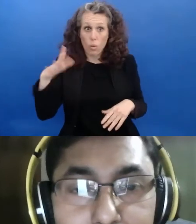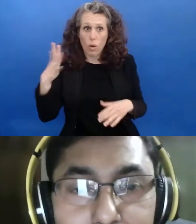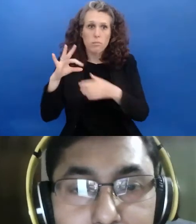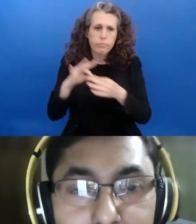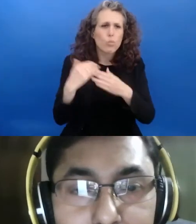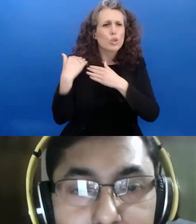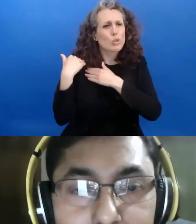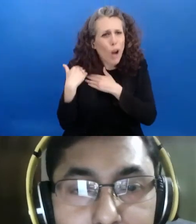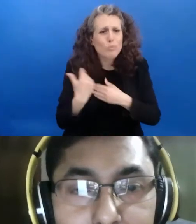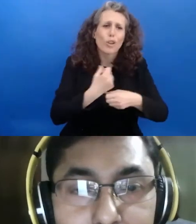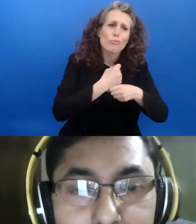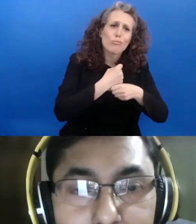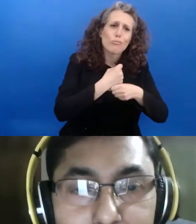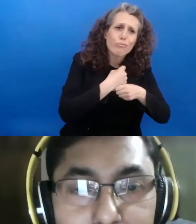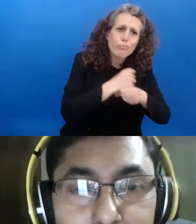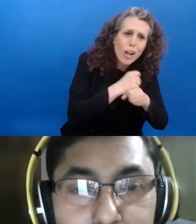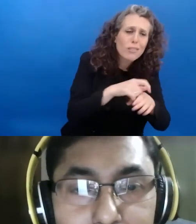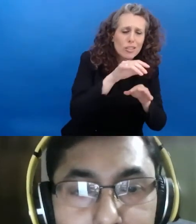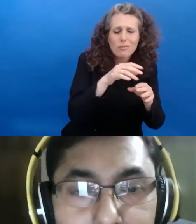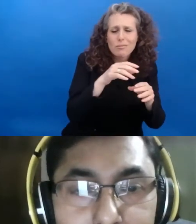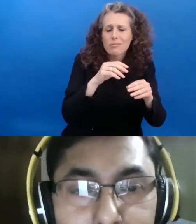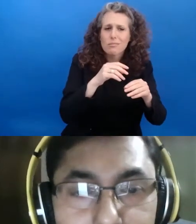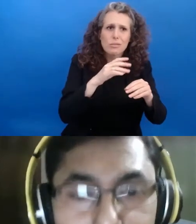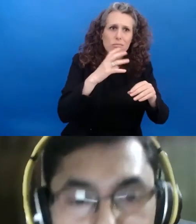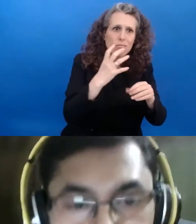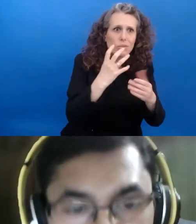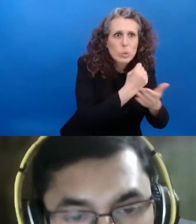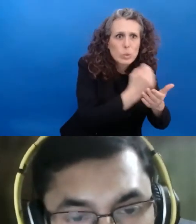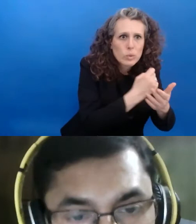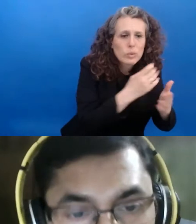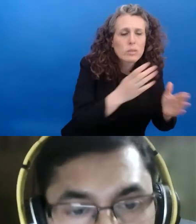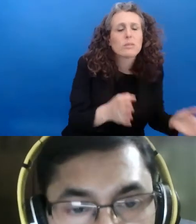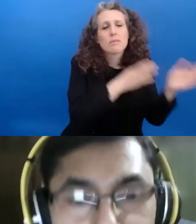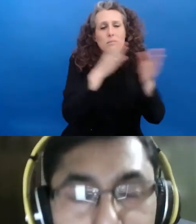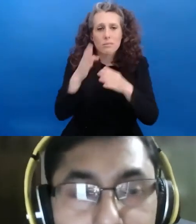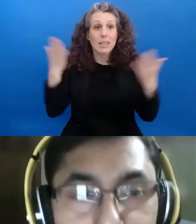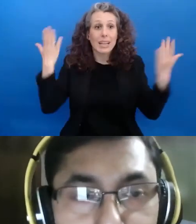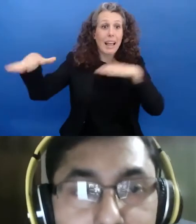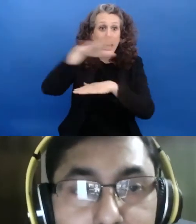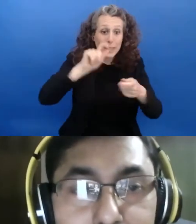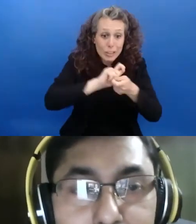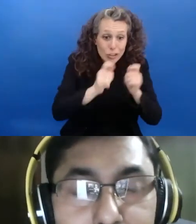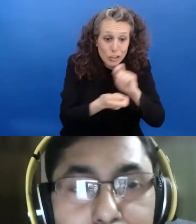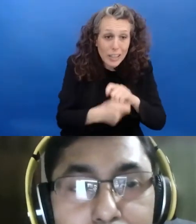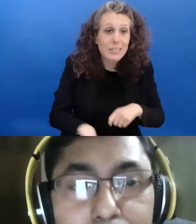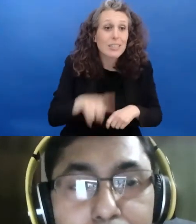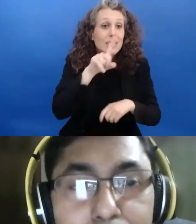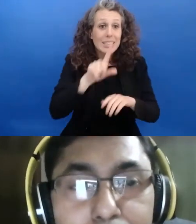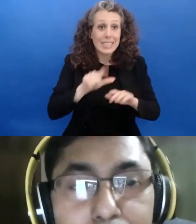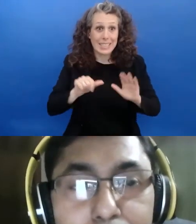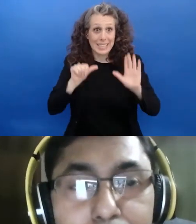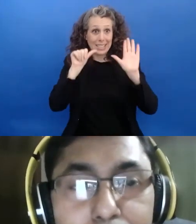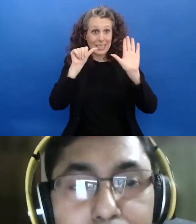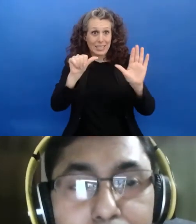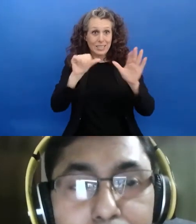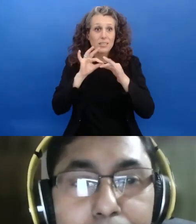number 13 on climate change number 16 on justice um partnershi uh on justice and